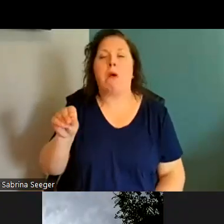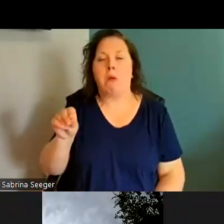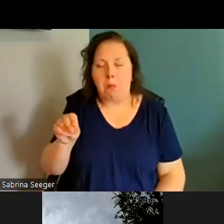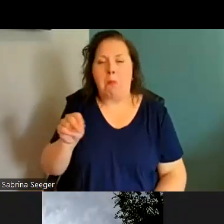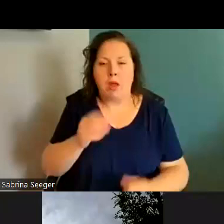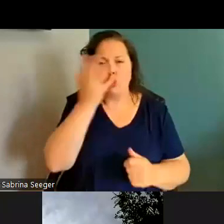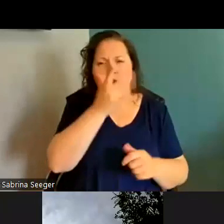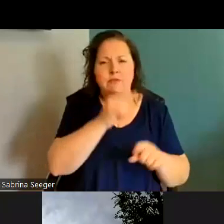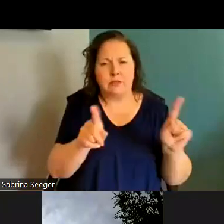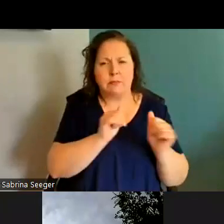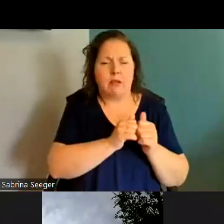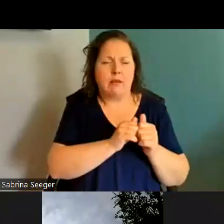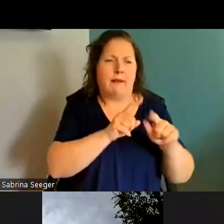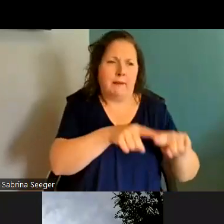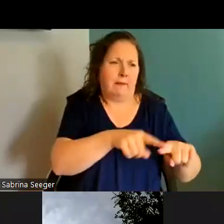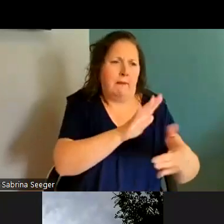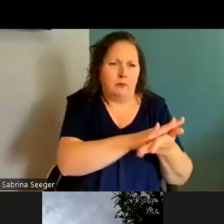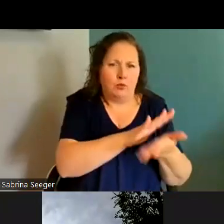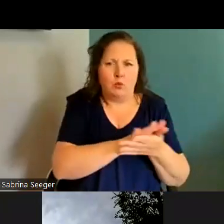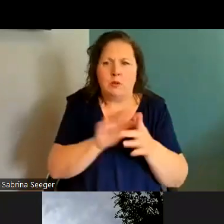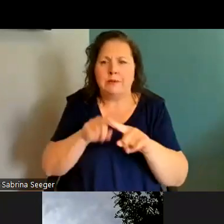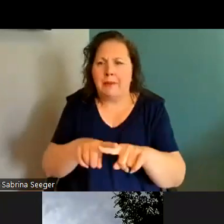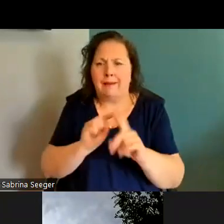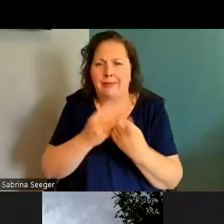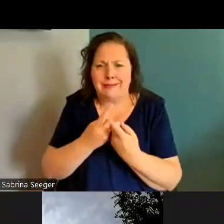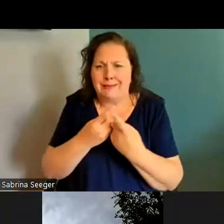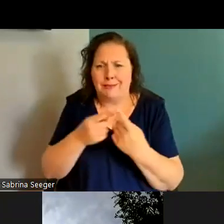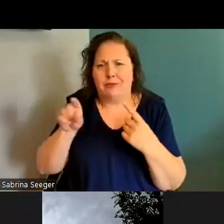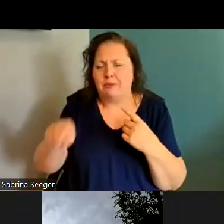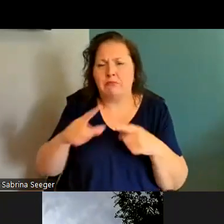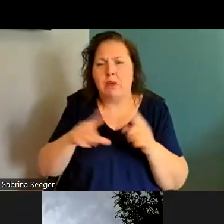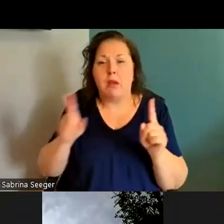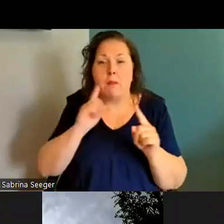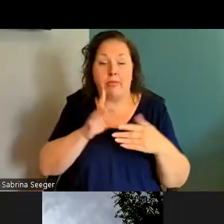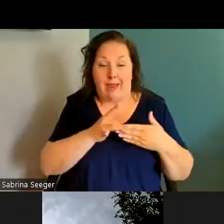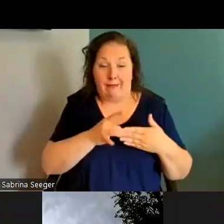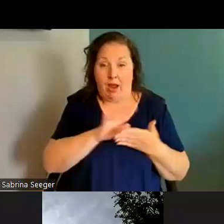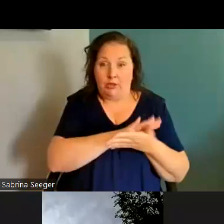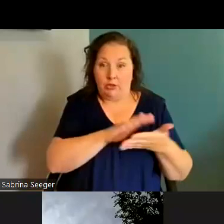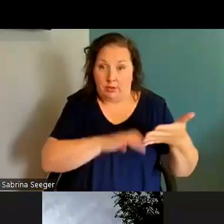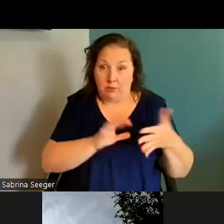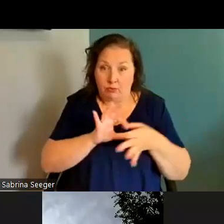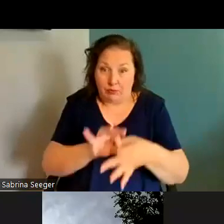district to district. In that guidance document released by the AOE related to this topic, there